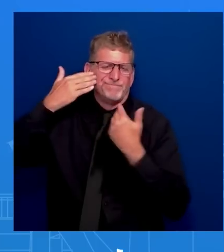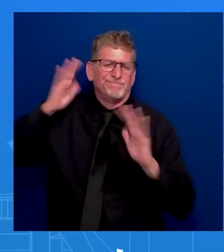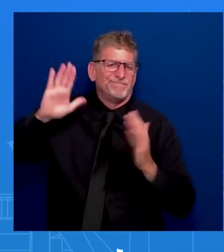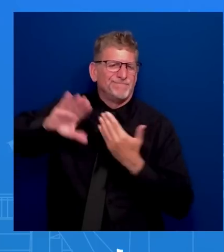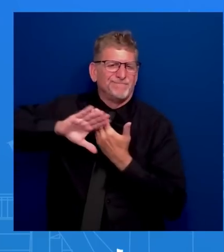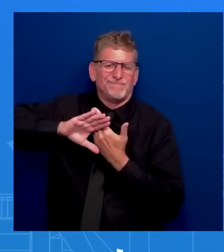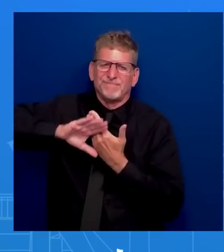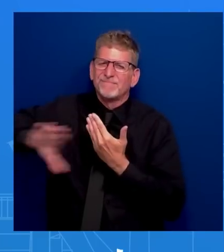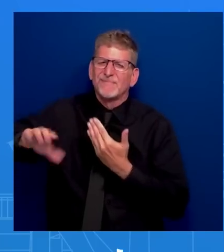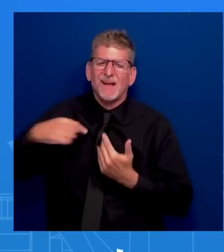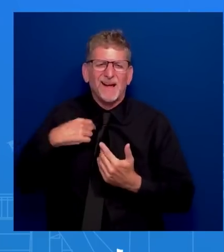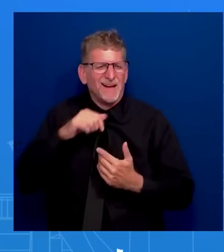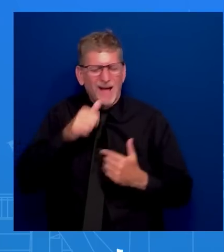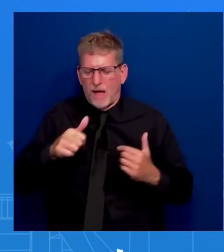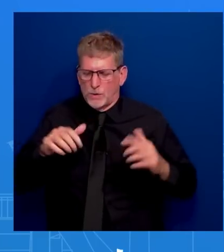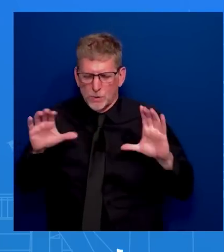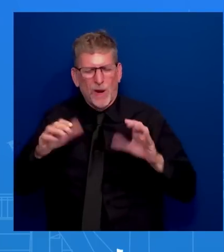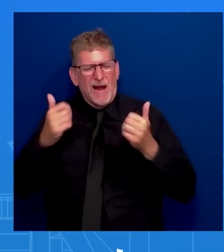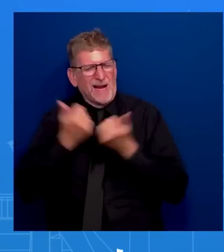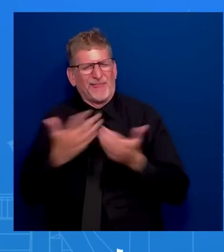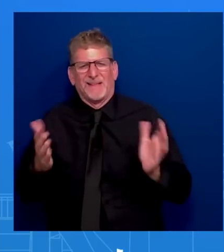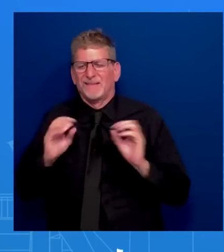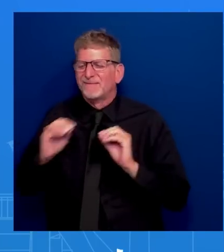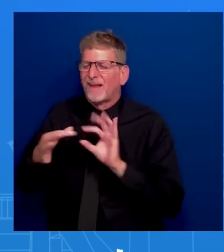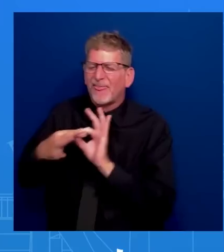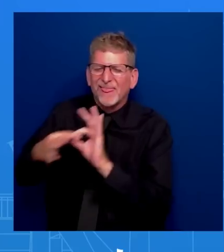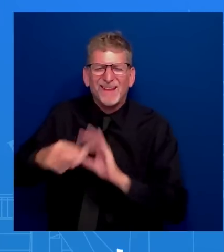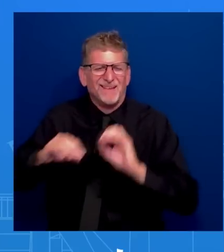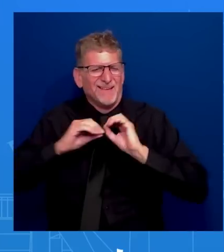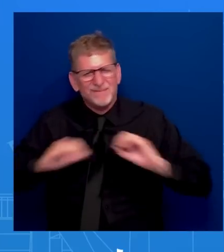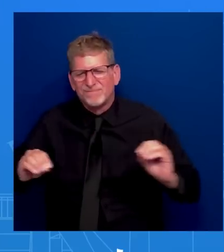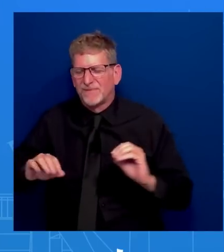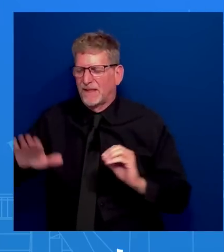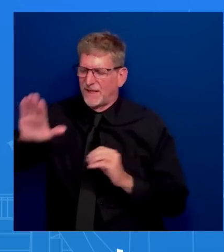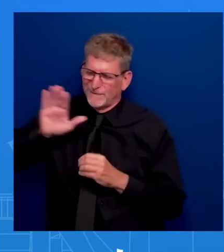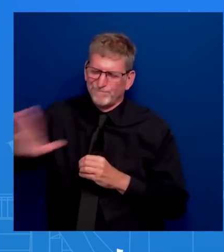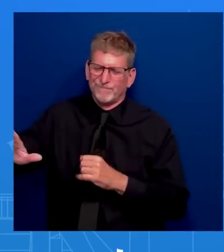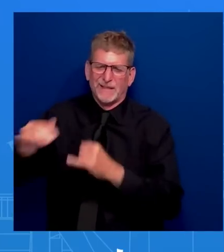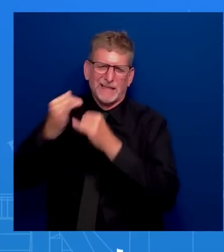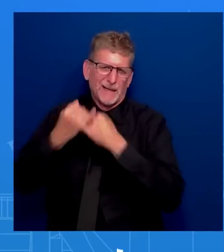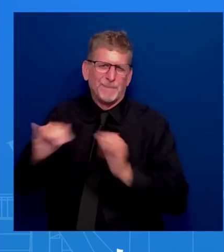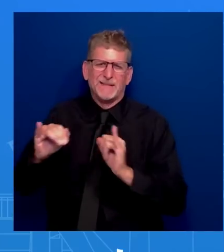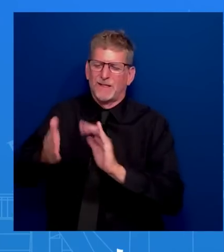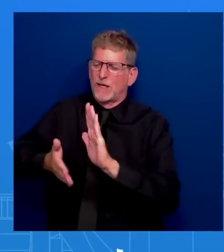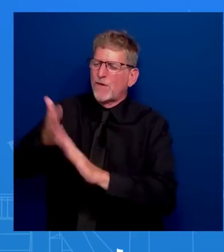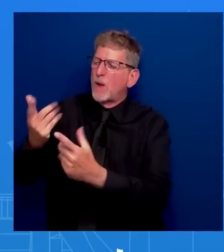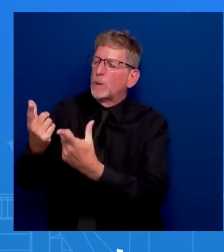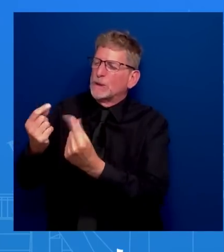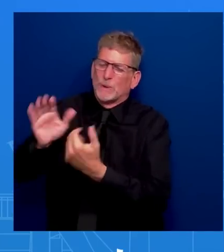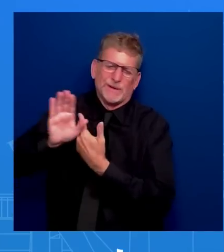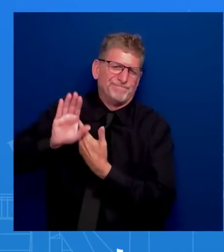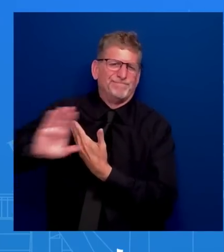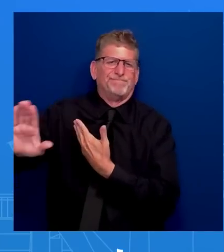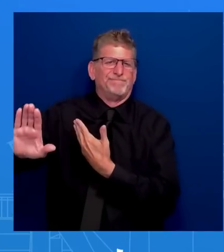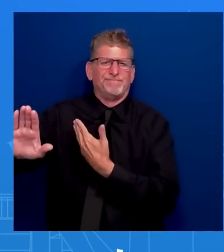We give them their independence when it comes to that. And so we leave it -- we leave it to the Department of Justice. So, any particulars, any specifics